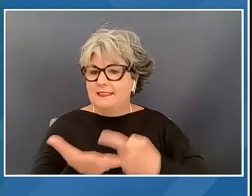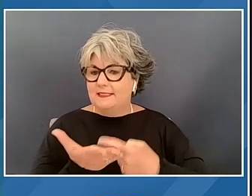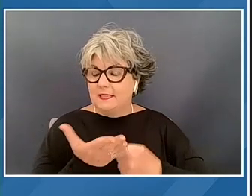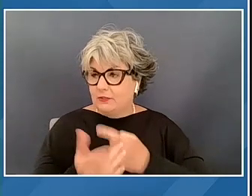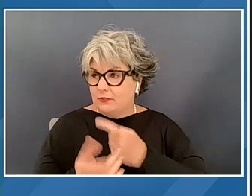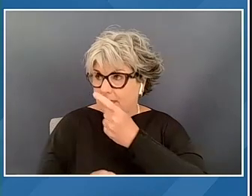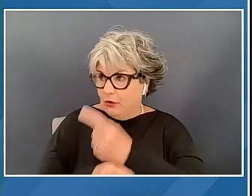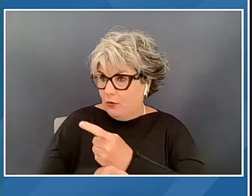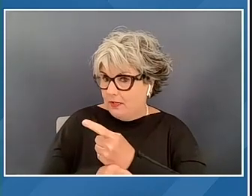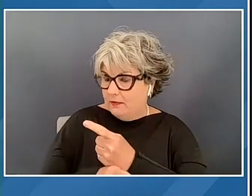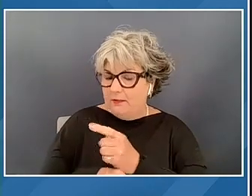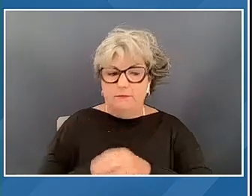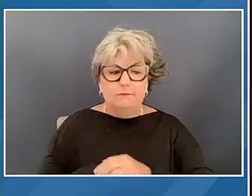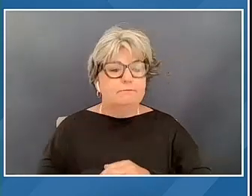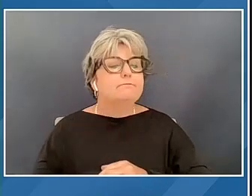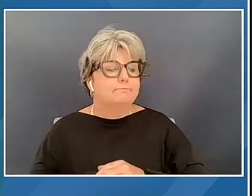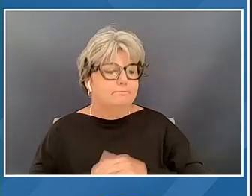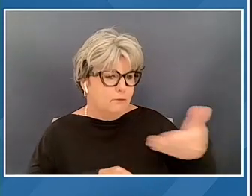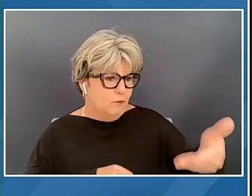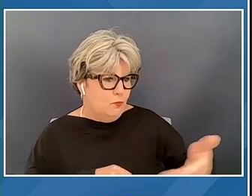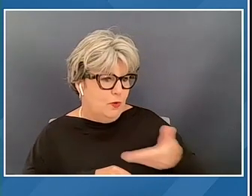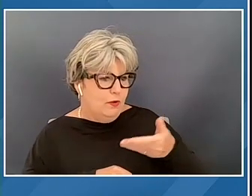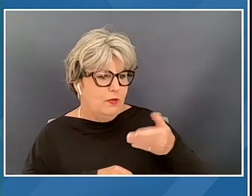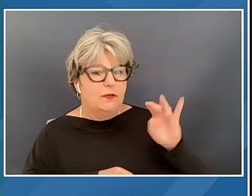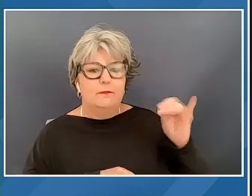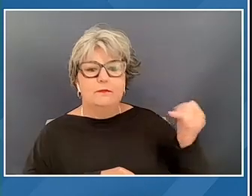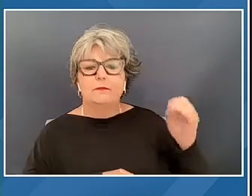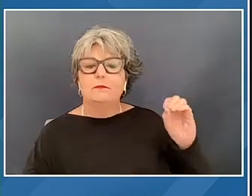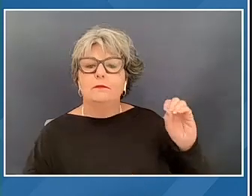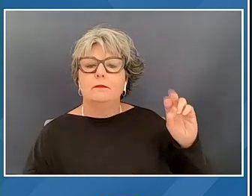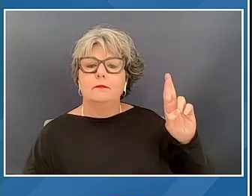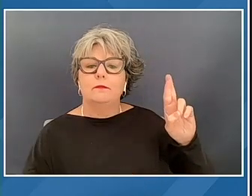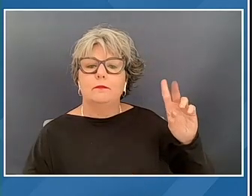Alright. Welcome, Jordan. Alright. Let's open that up for